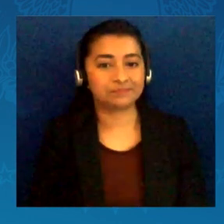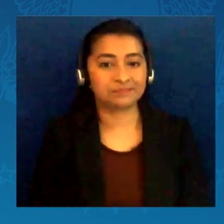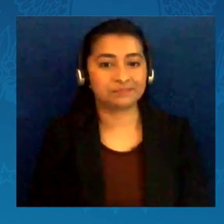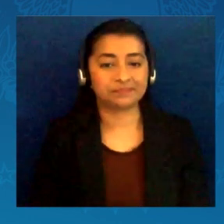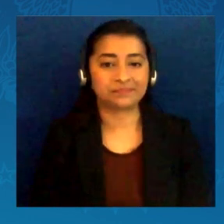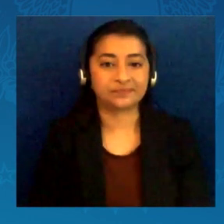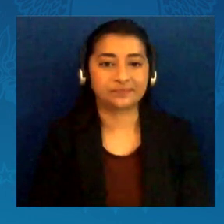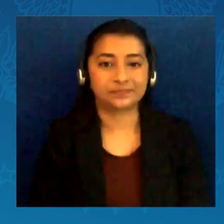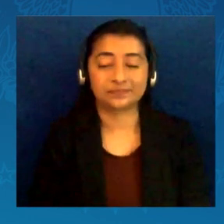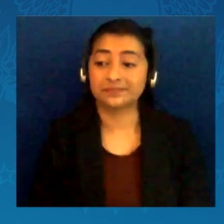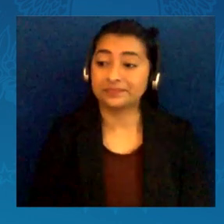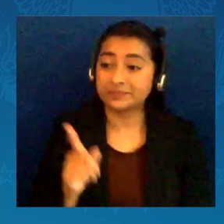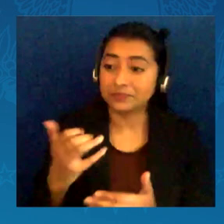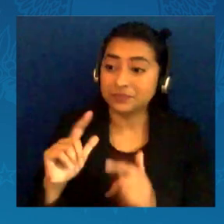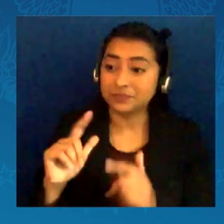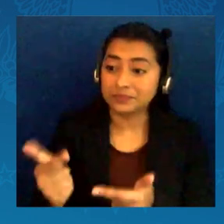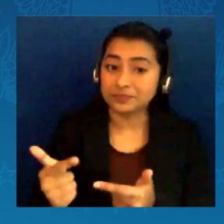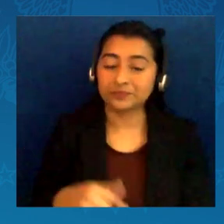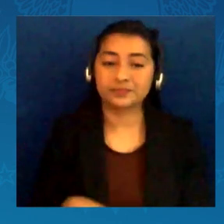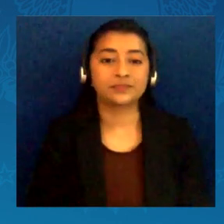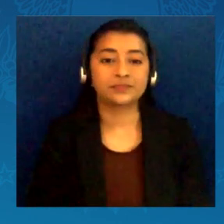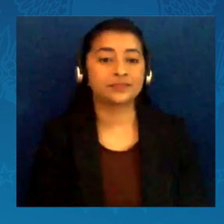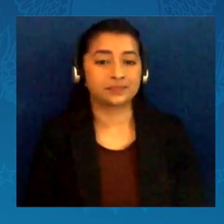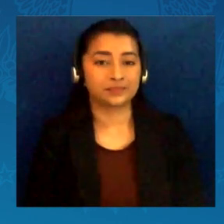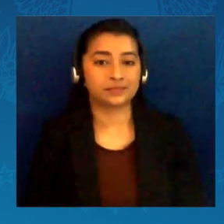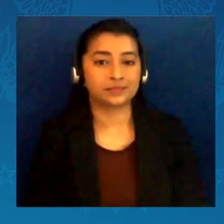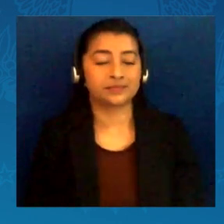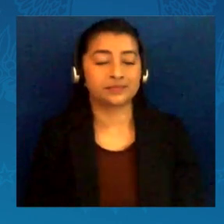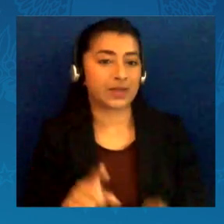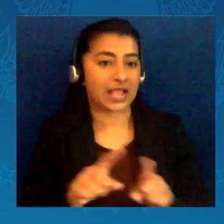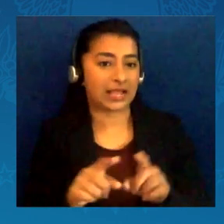Female Speaker: So as Matus I mean, Amanda was saying, I'm interested in research,